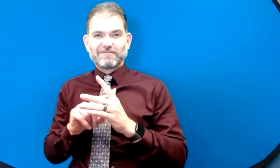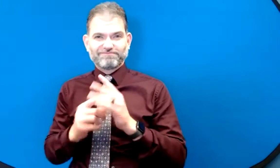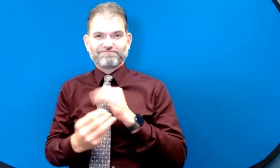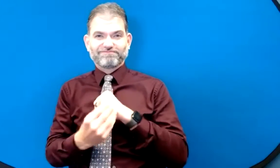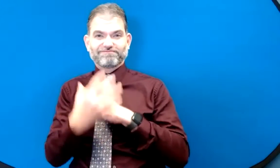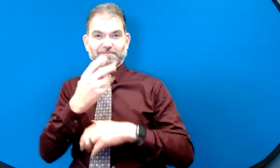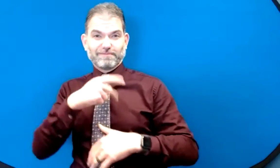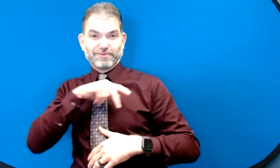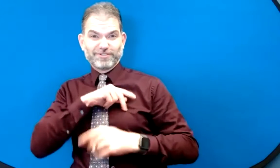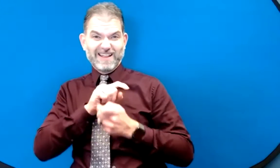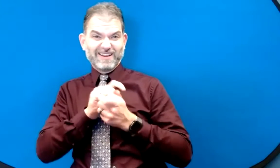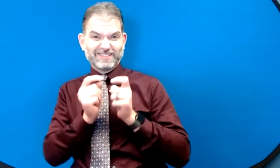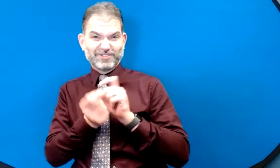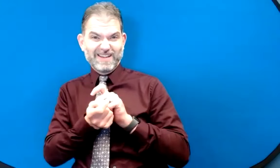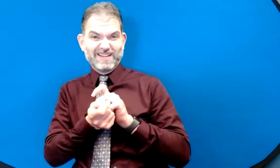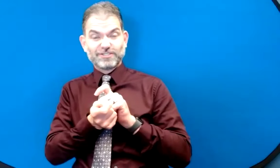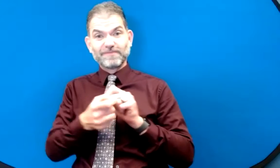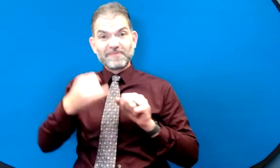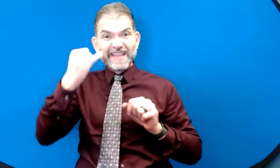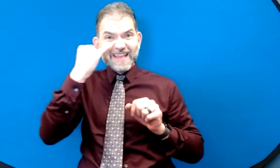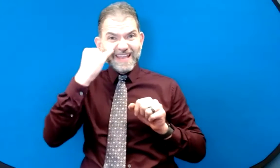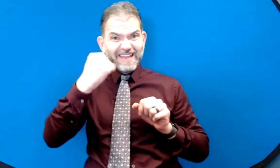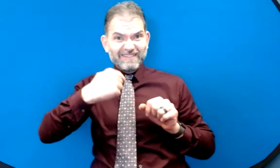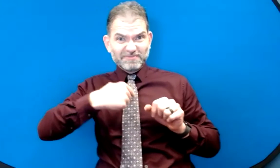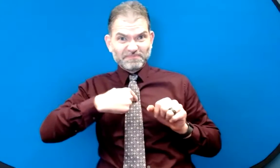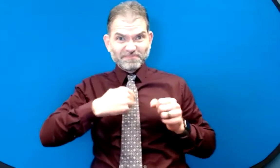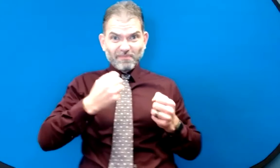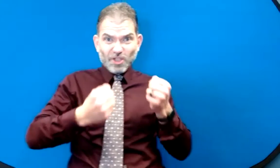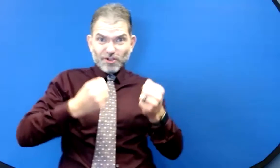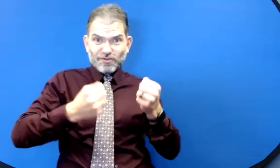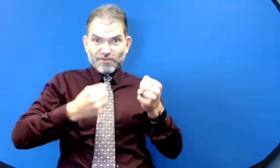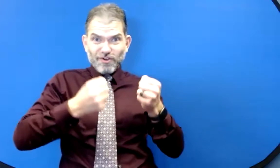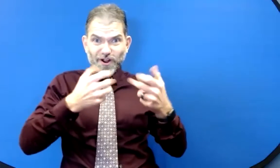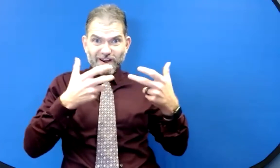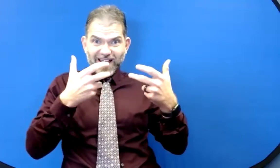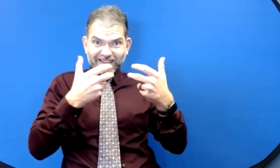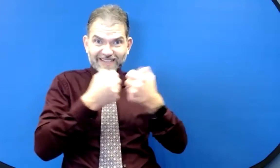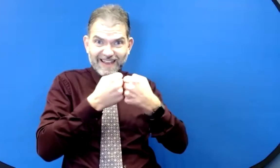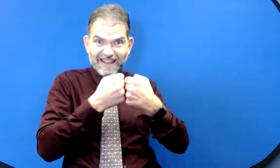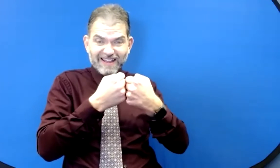ASL Interpreter: and that decline ASL Interpreter: is what really impacts their personality and its changes.